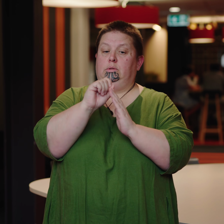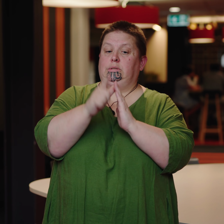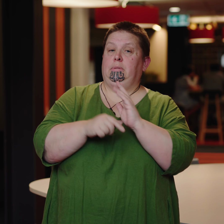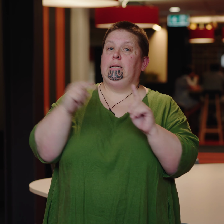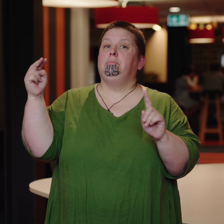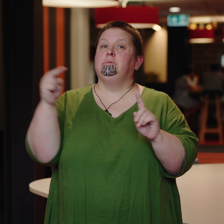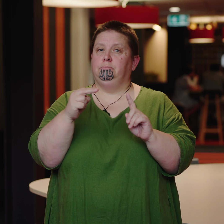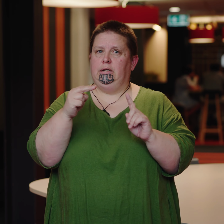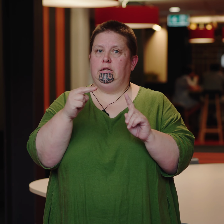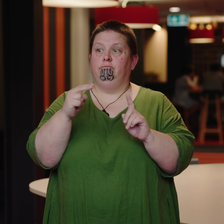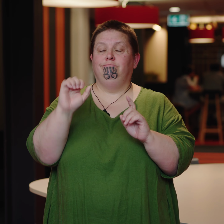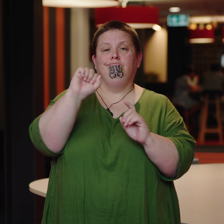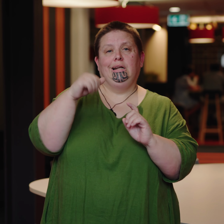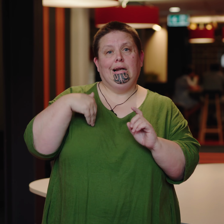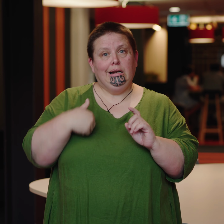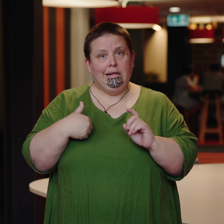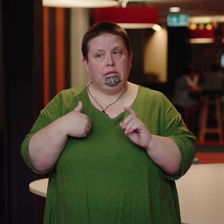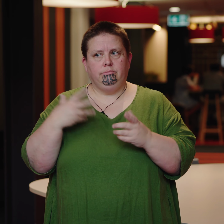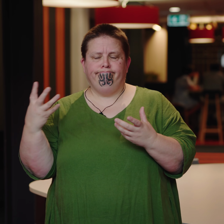built into their policies and services.